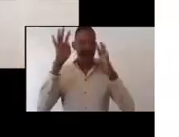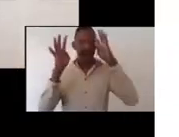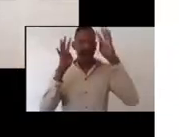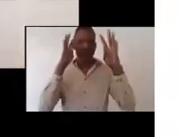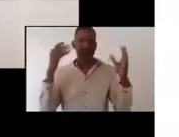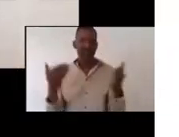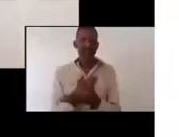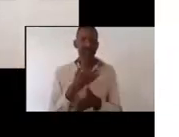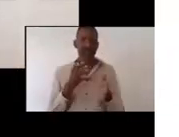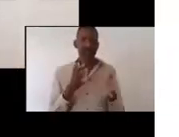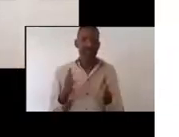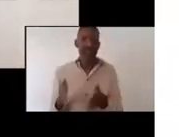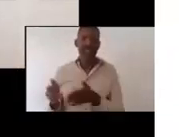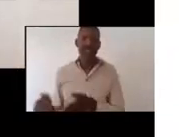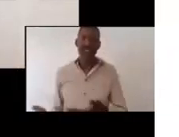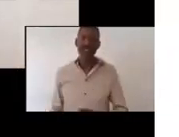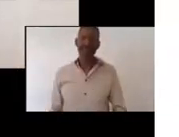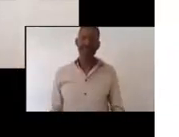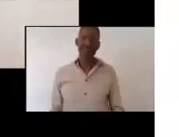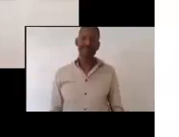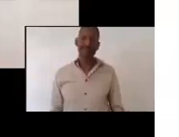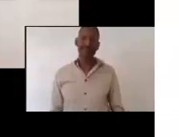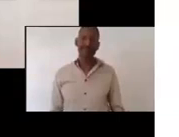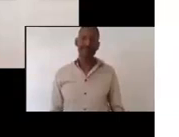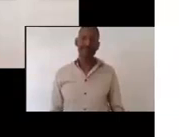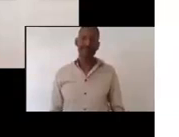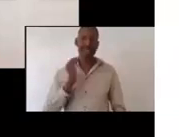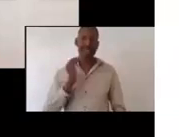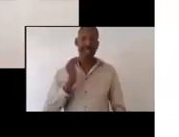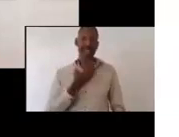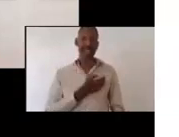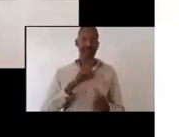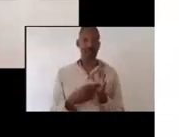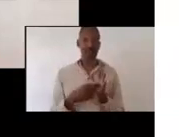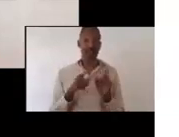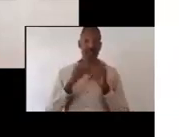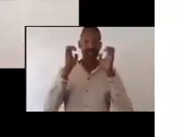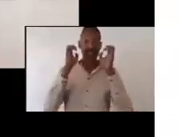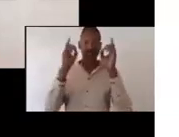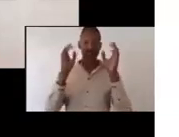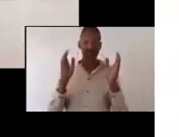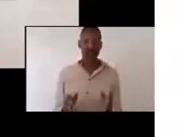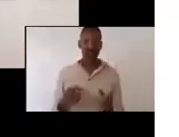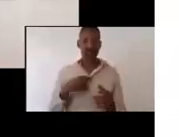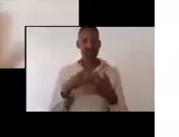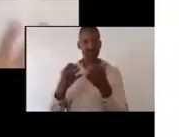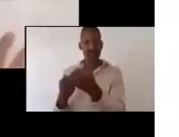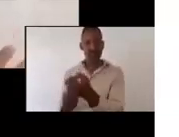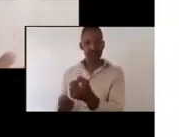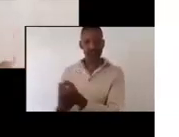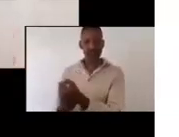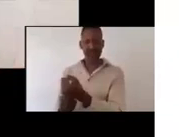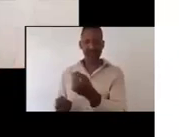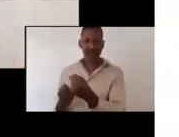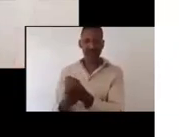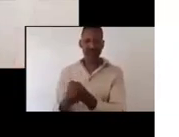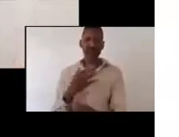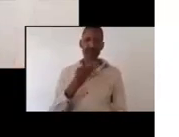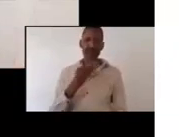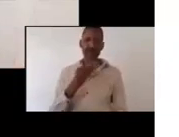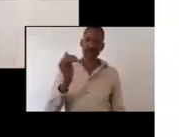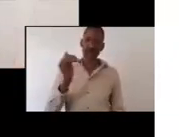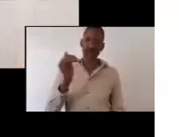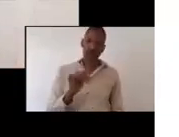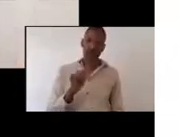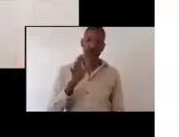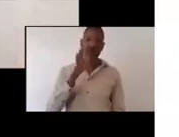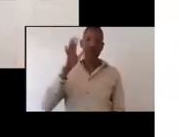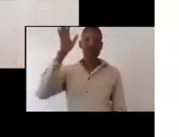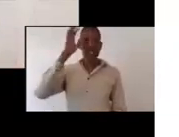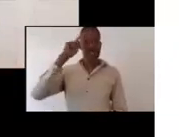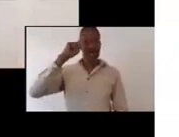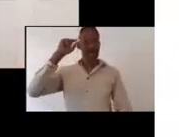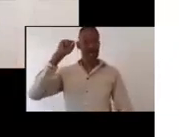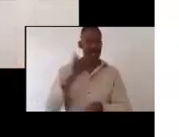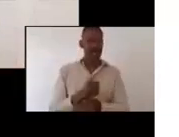Part of our role as educators in the museum is to support adults and helping to release any ideas, they have about the way and activity or experience should be.